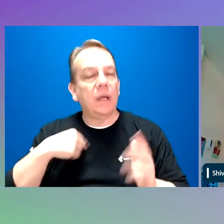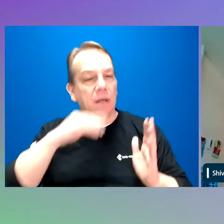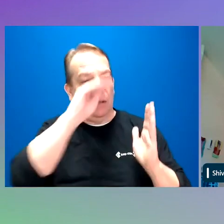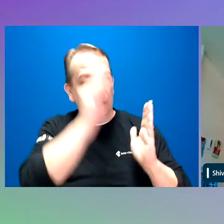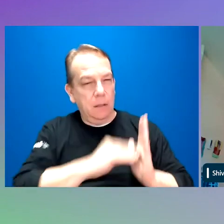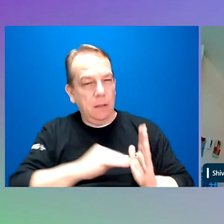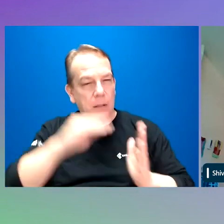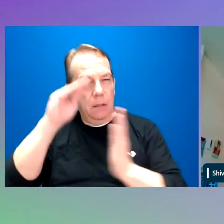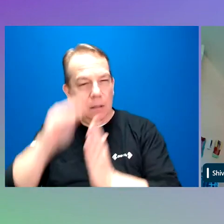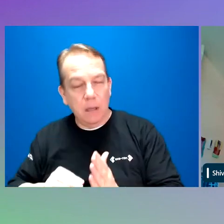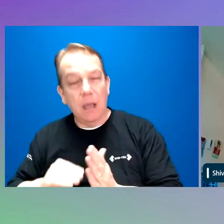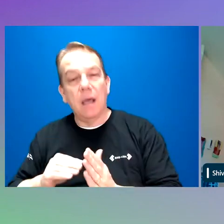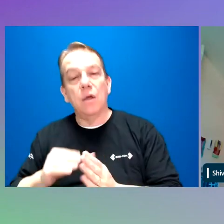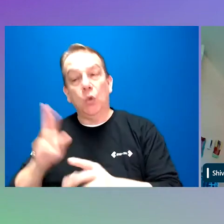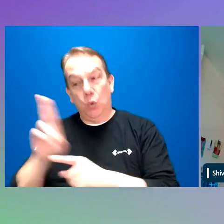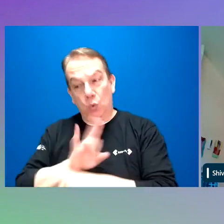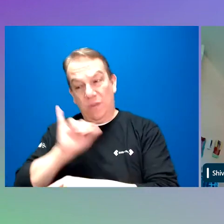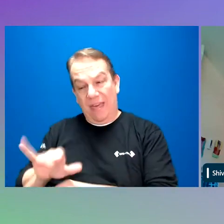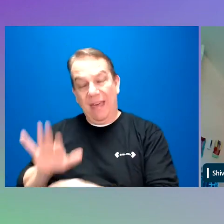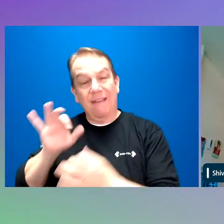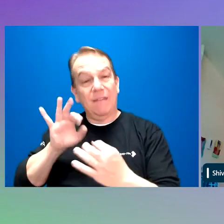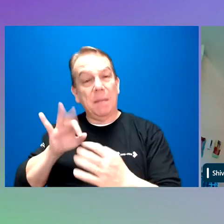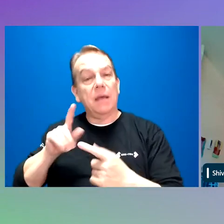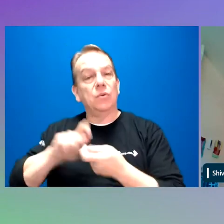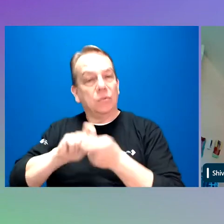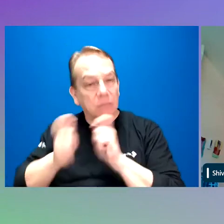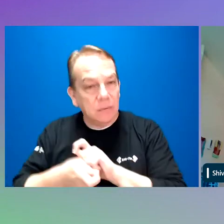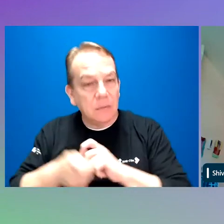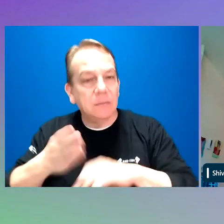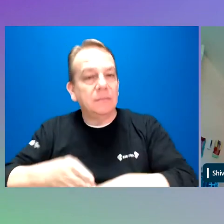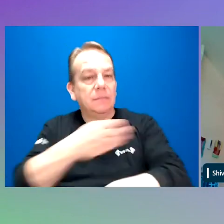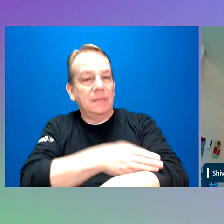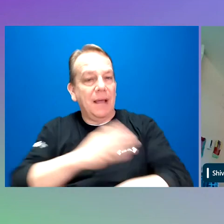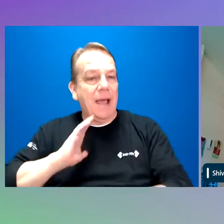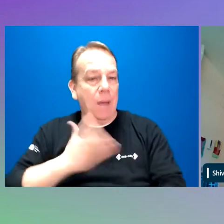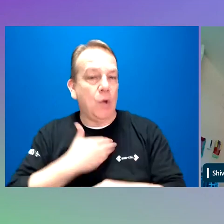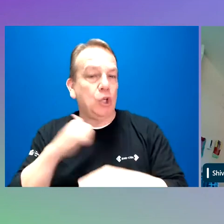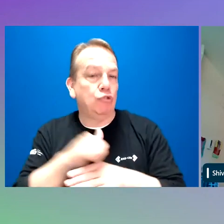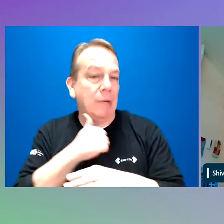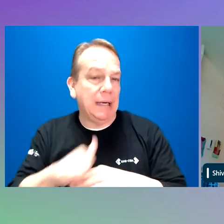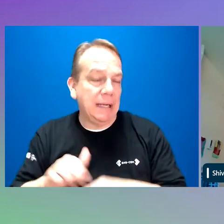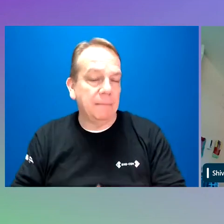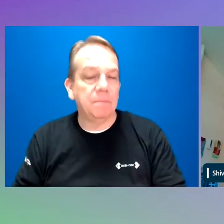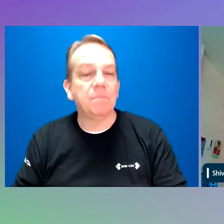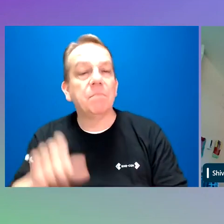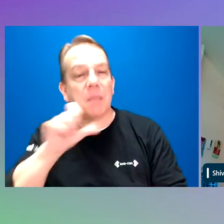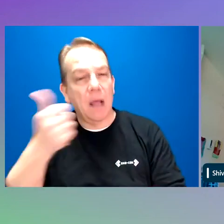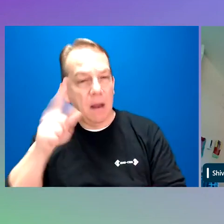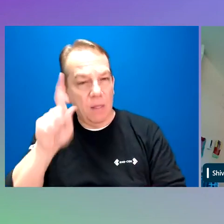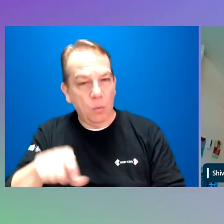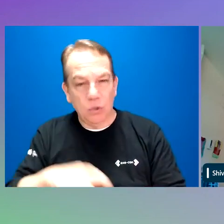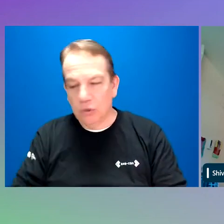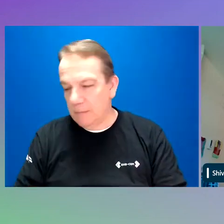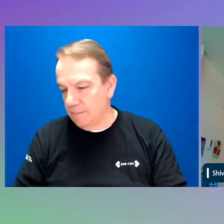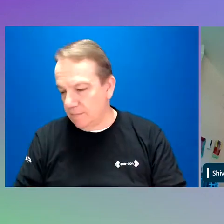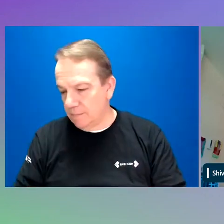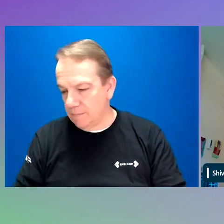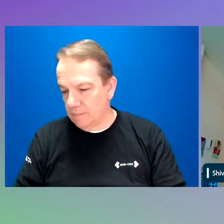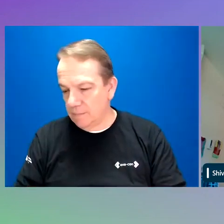trainings. Gotcha. Thank you. Another